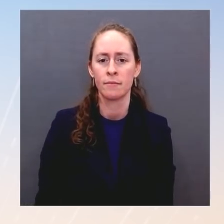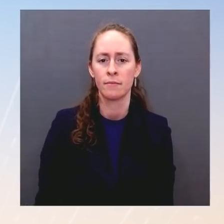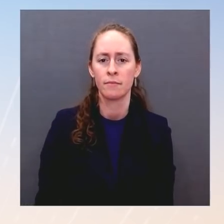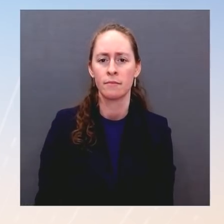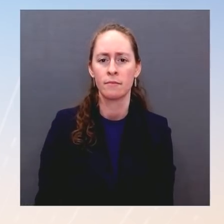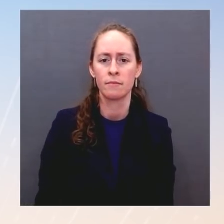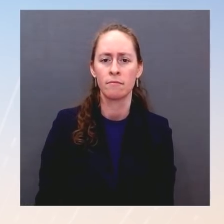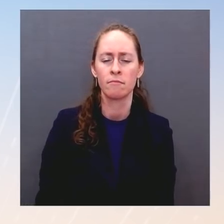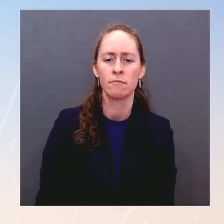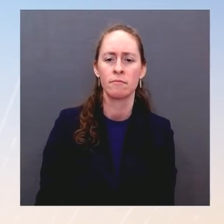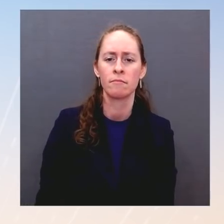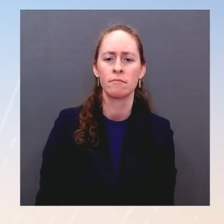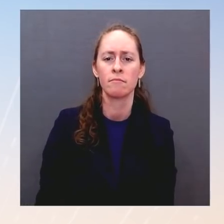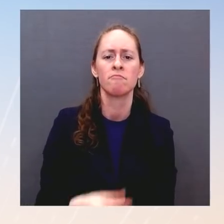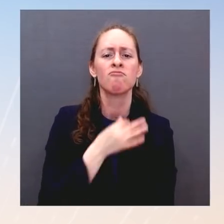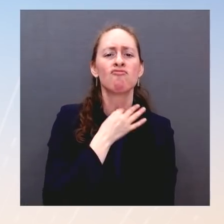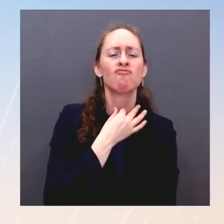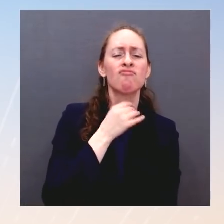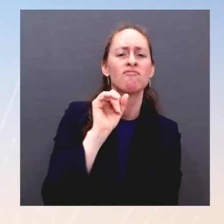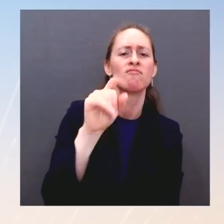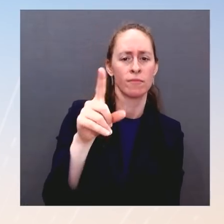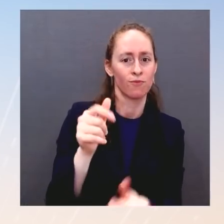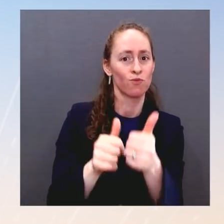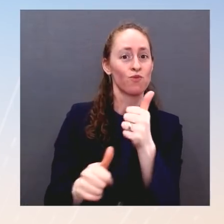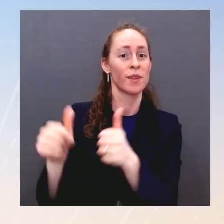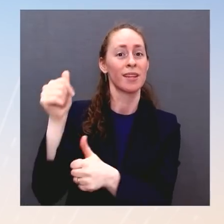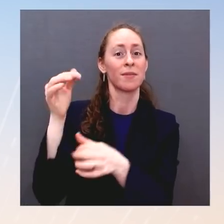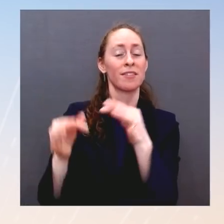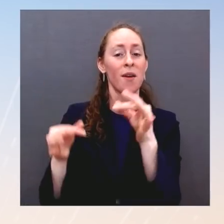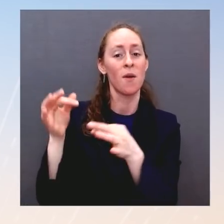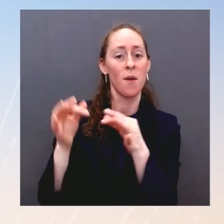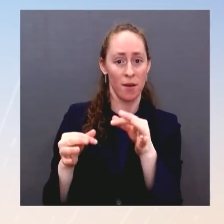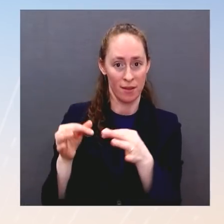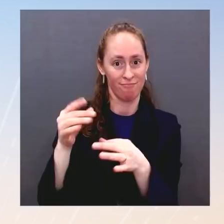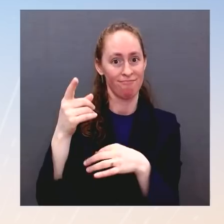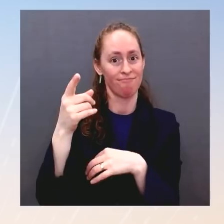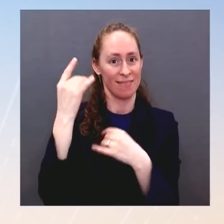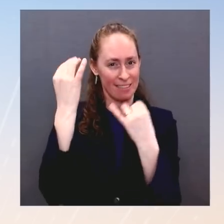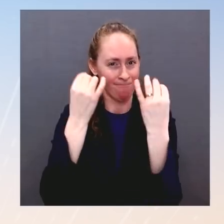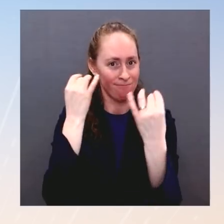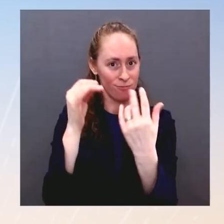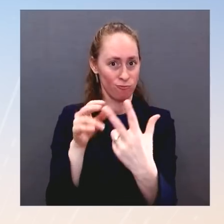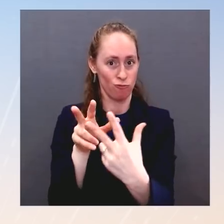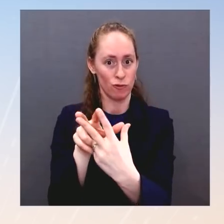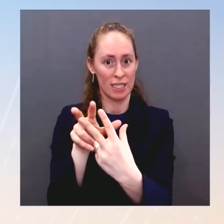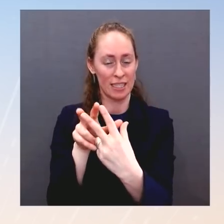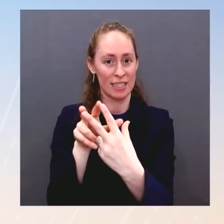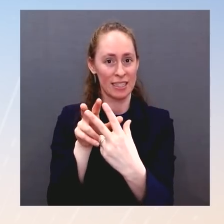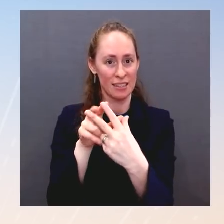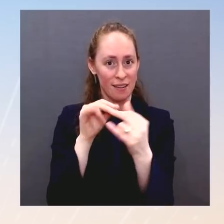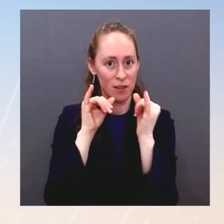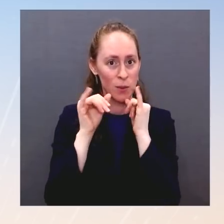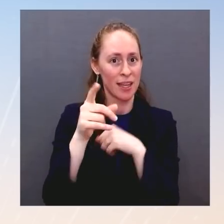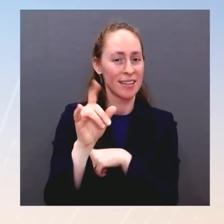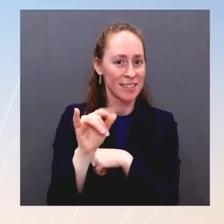You mentioned three candidates that he interviewed in person. Just want to make sure: The -- the only three candidates he interviewed in person?